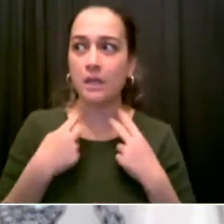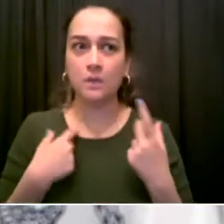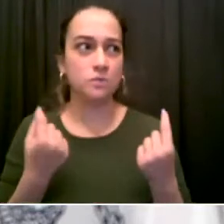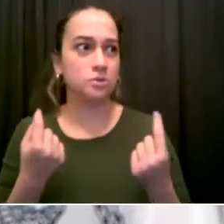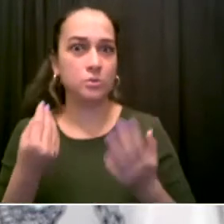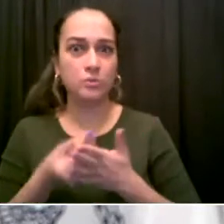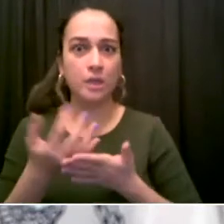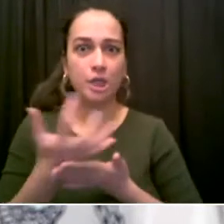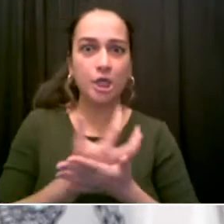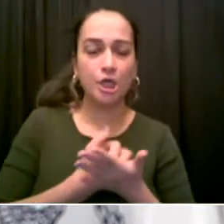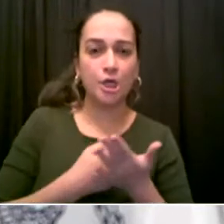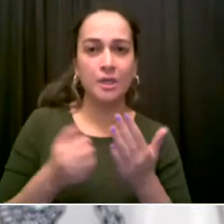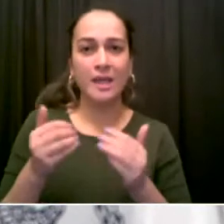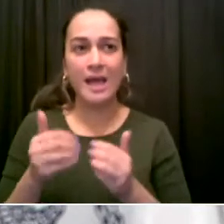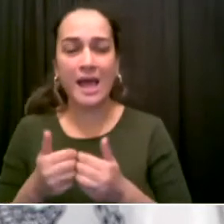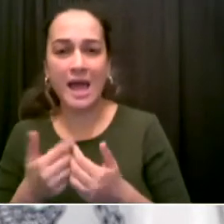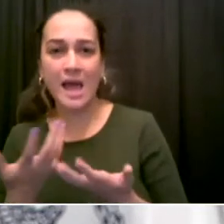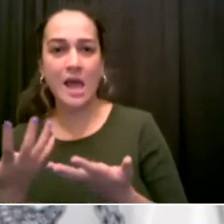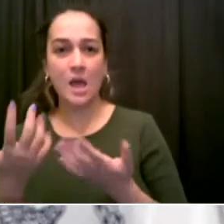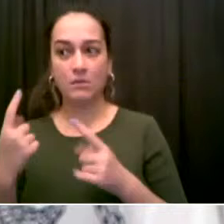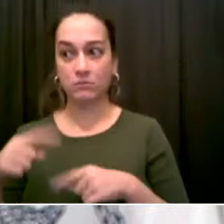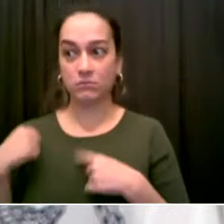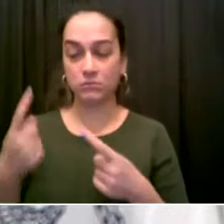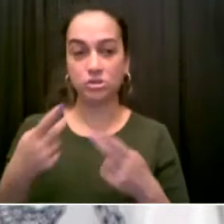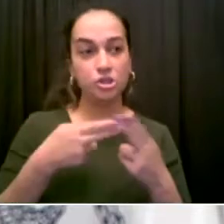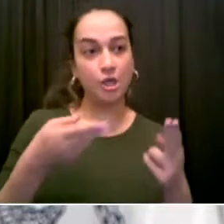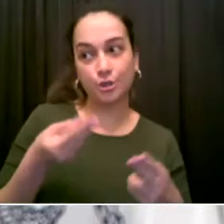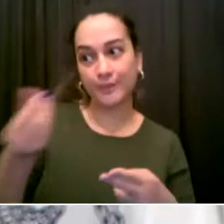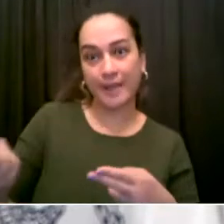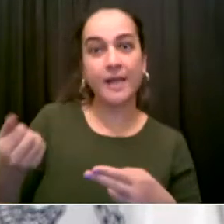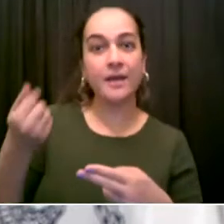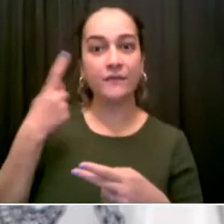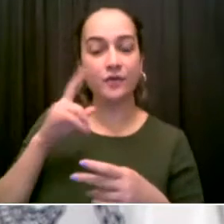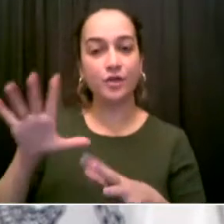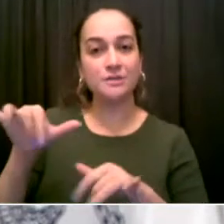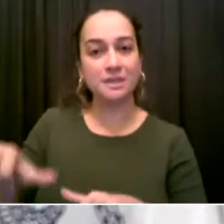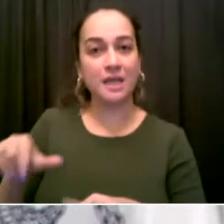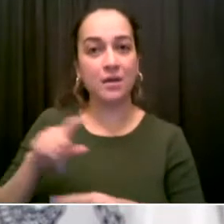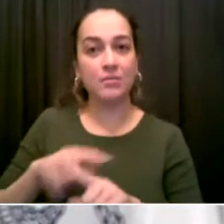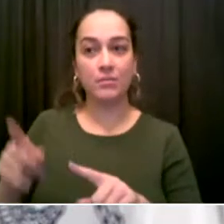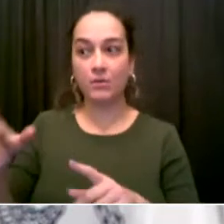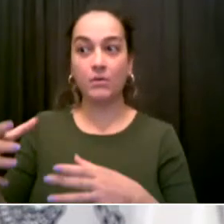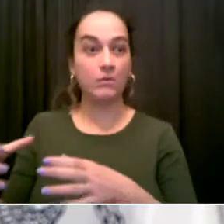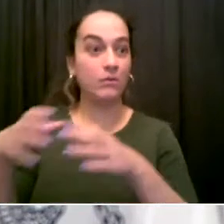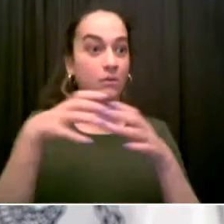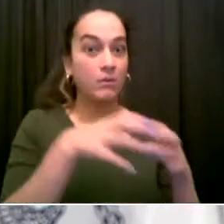THE INDUSTRY. ALL OF THE SUDDEN , THAT DROPS OUT. ARE YOU